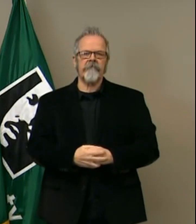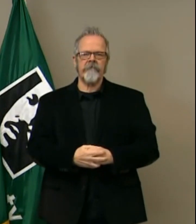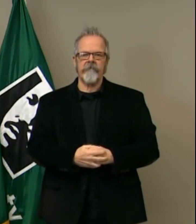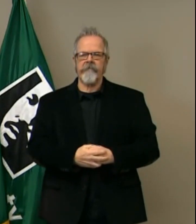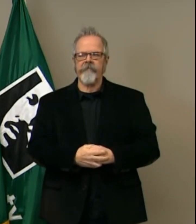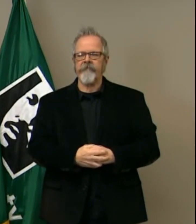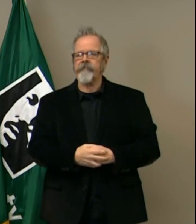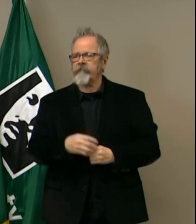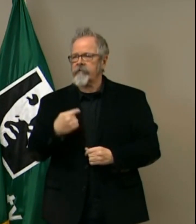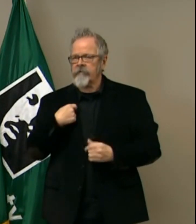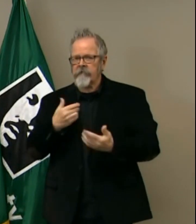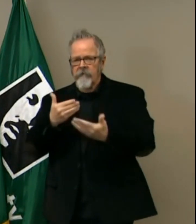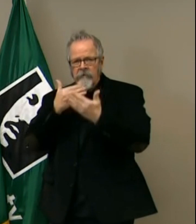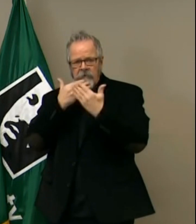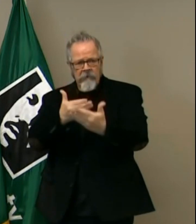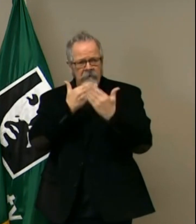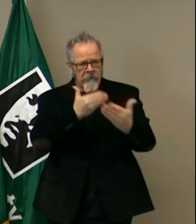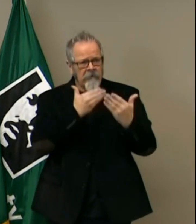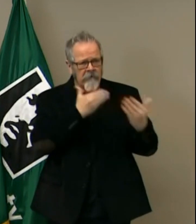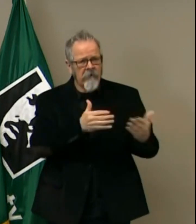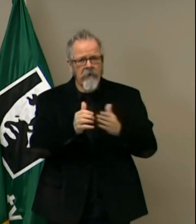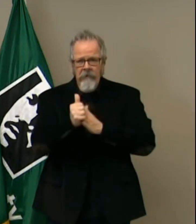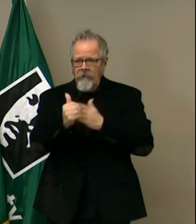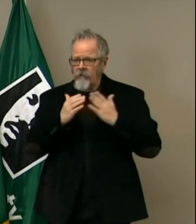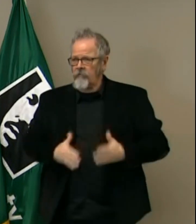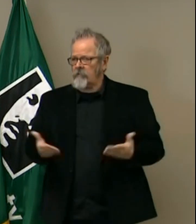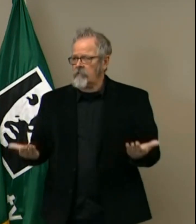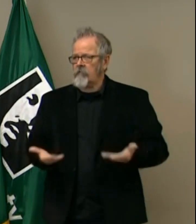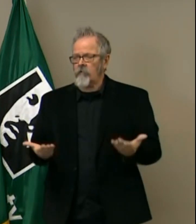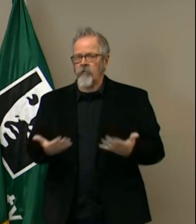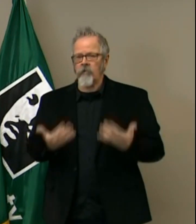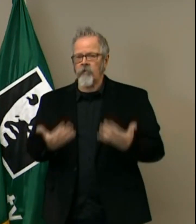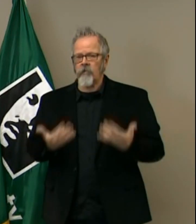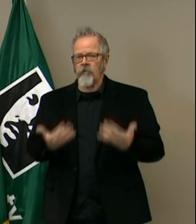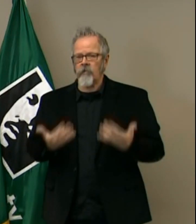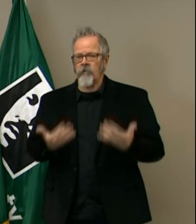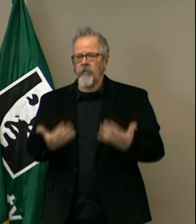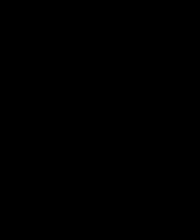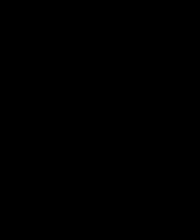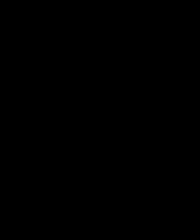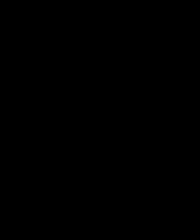they are responding and that's been very pleasing the to me